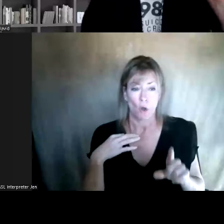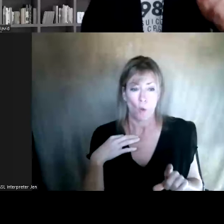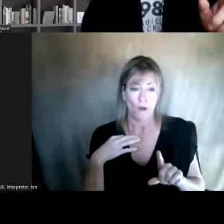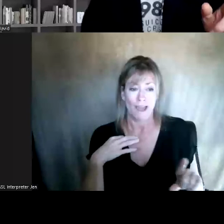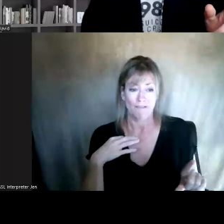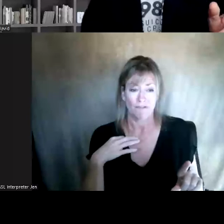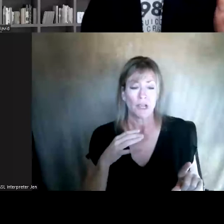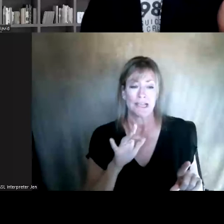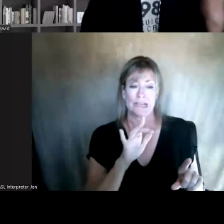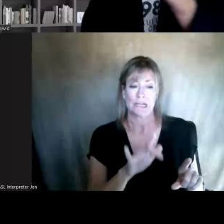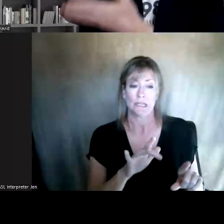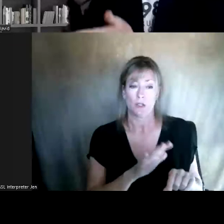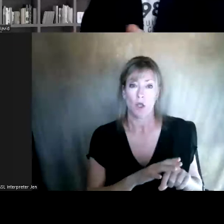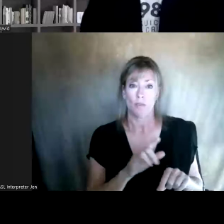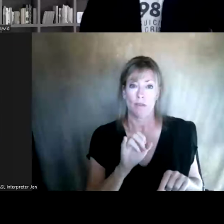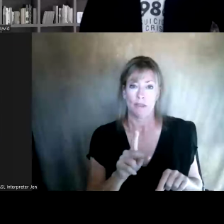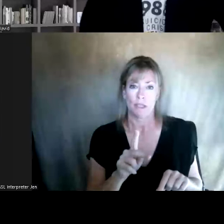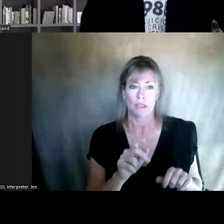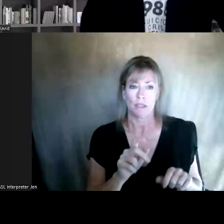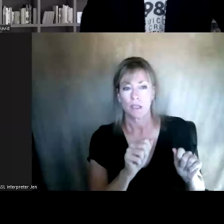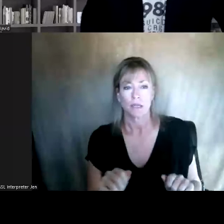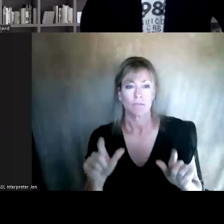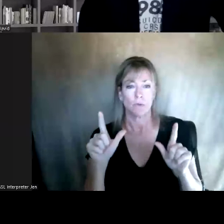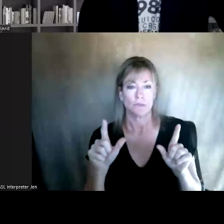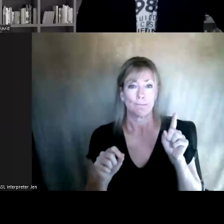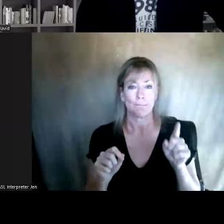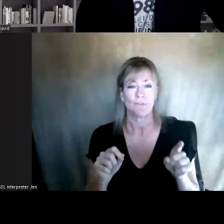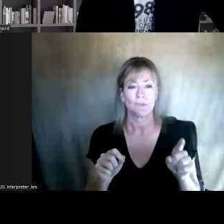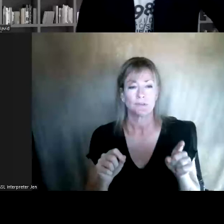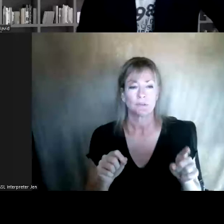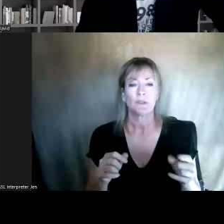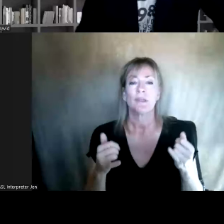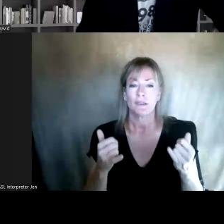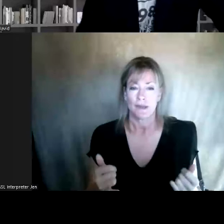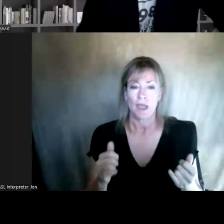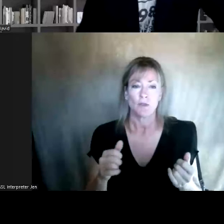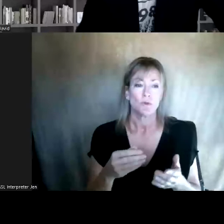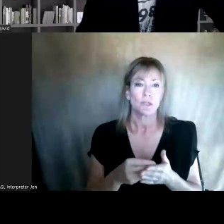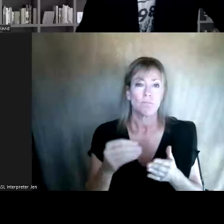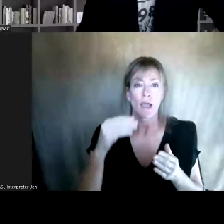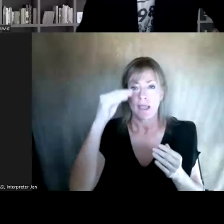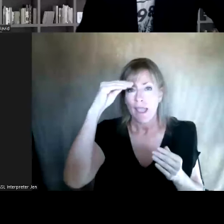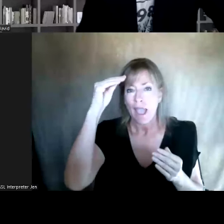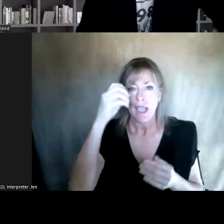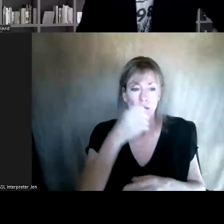YOU CLICK THAT AND YOU CAN NOW GET HATS AND LONG SLEEVE SHIRTS.